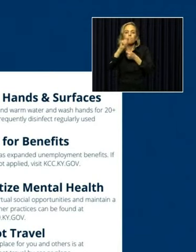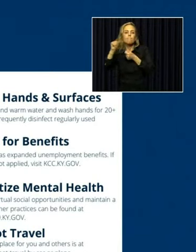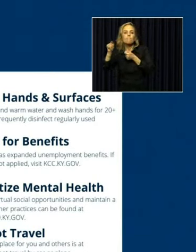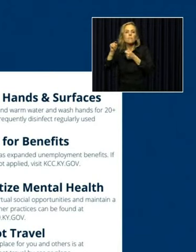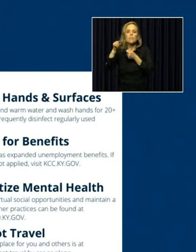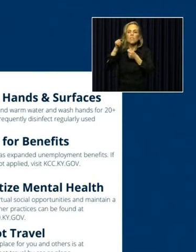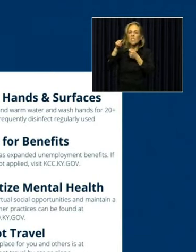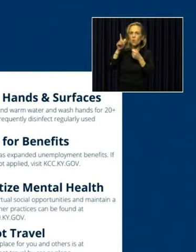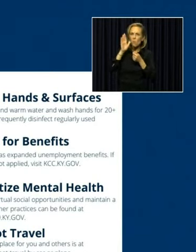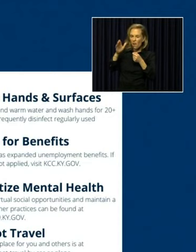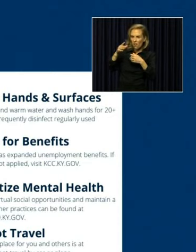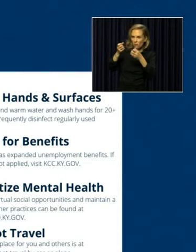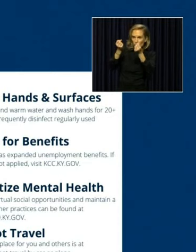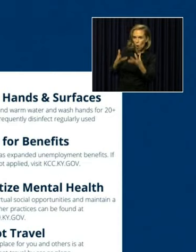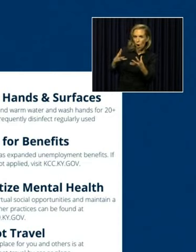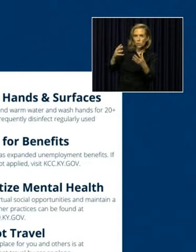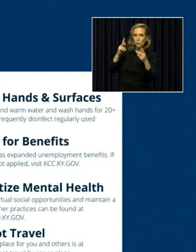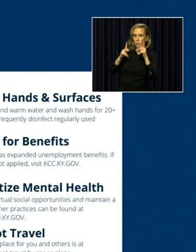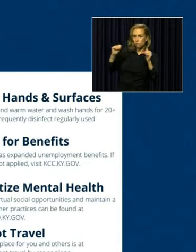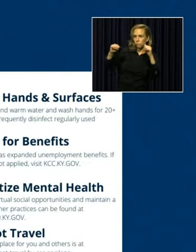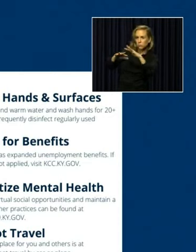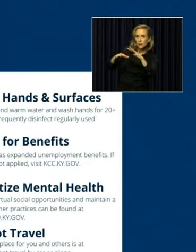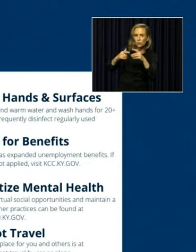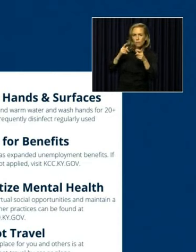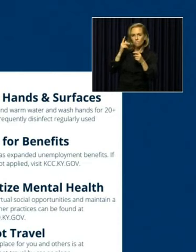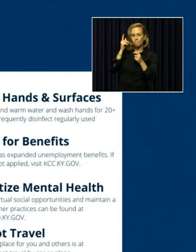BUT IF YOU ARE TRULY SICK OR